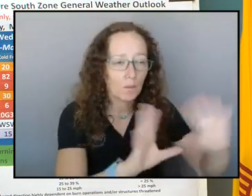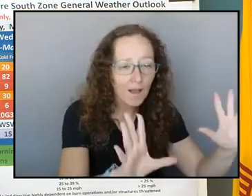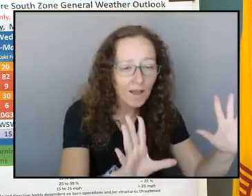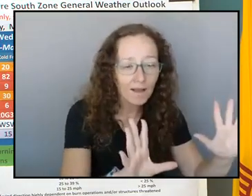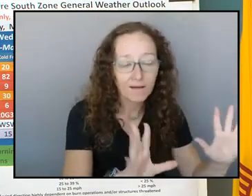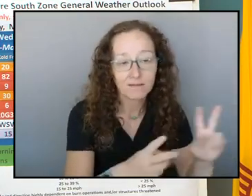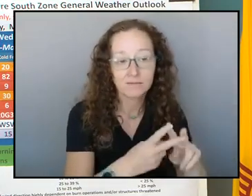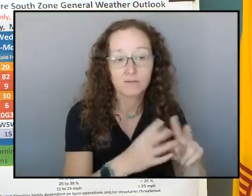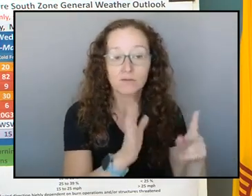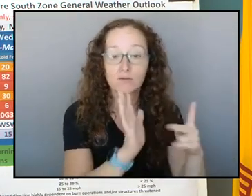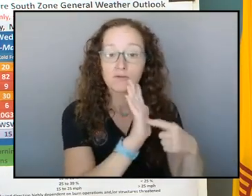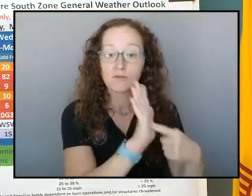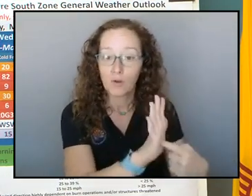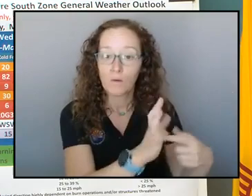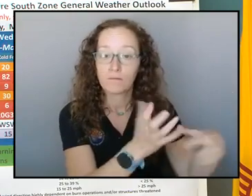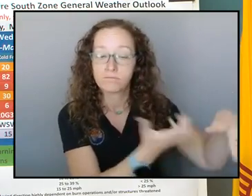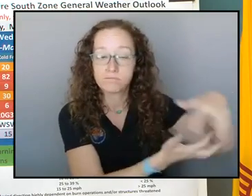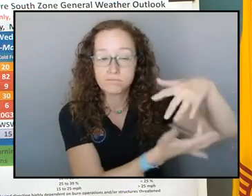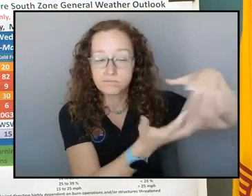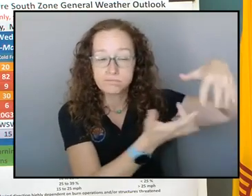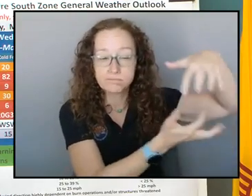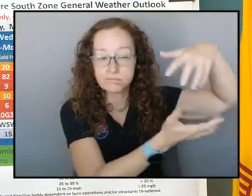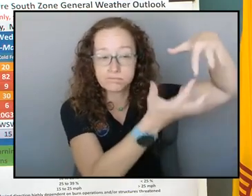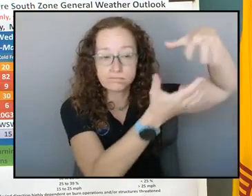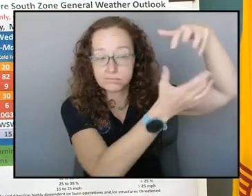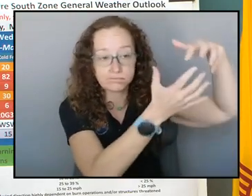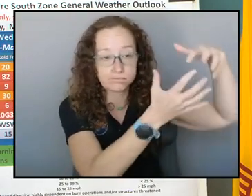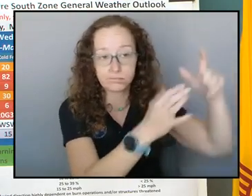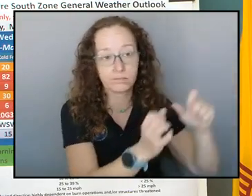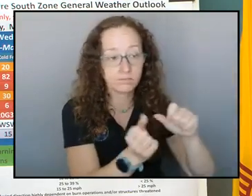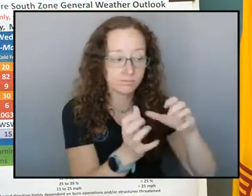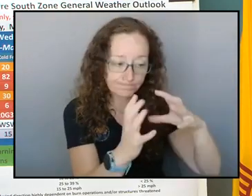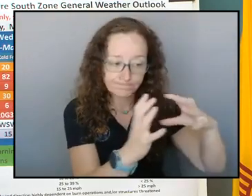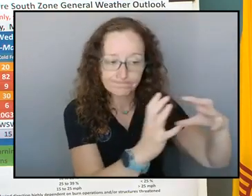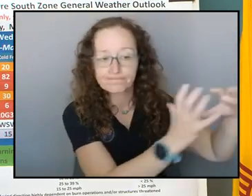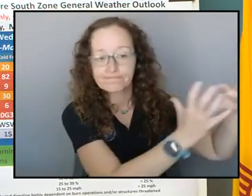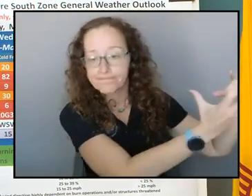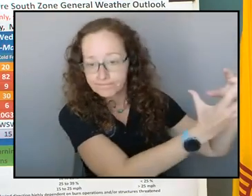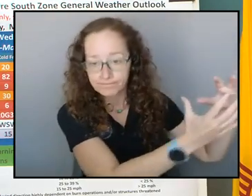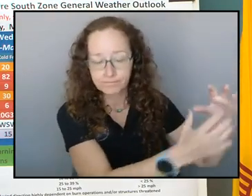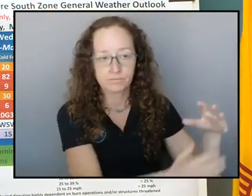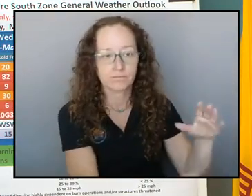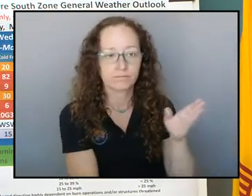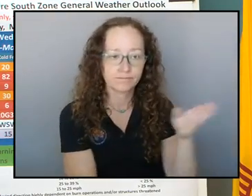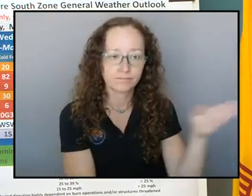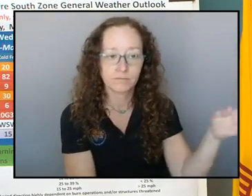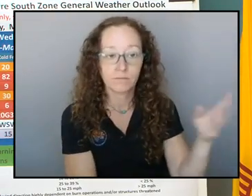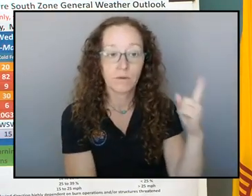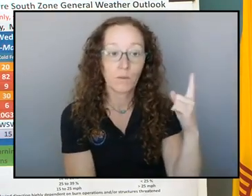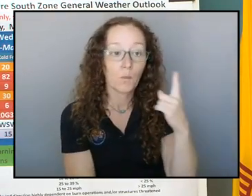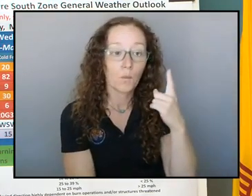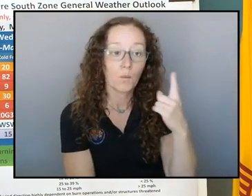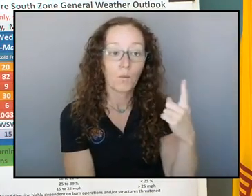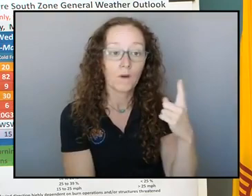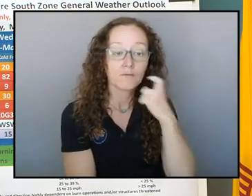initiating and continuing on moving into the Midwest there. There's one that just popped off across the-- what was that?